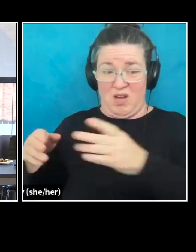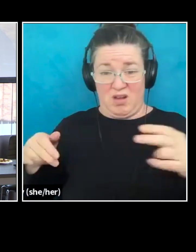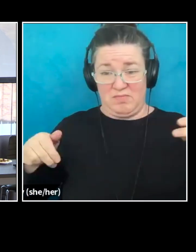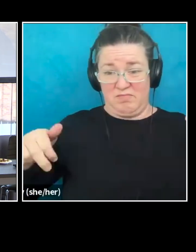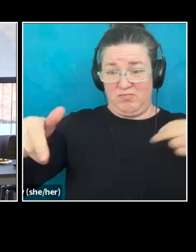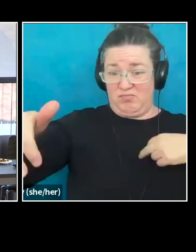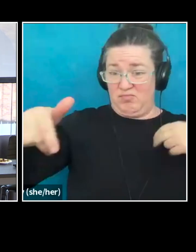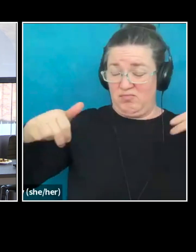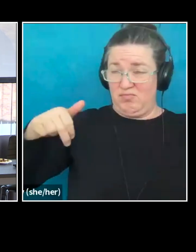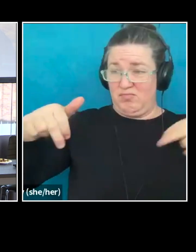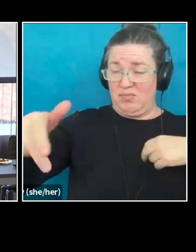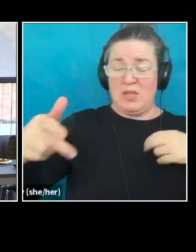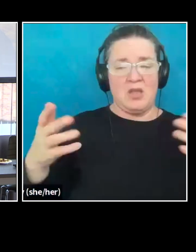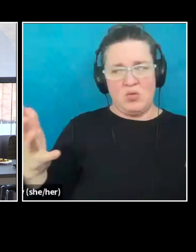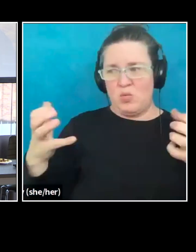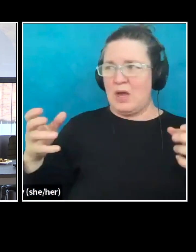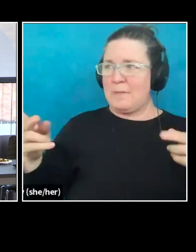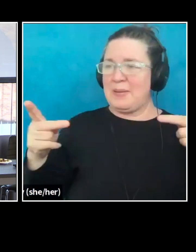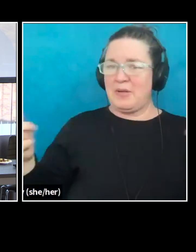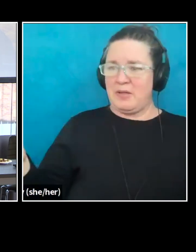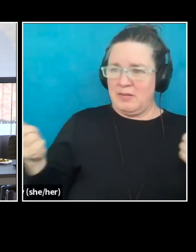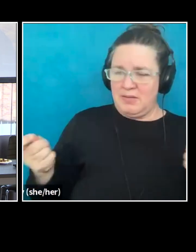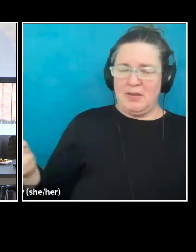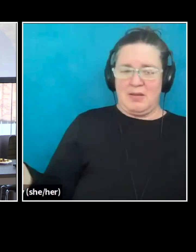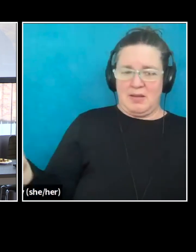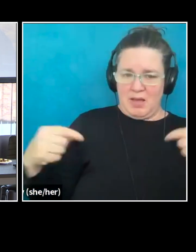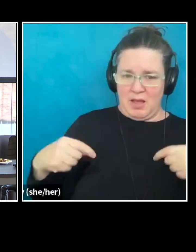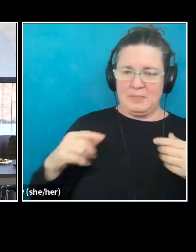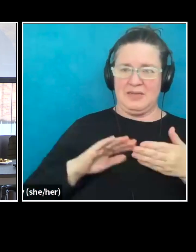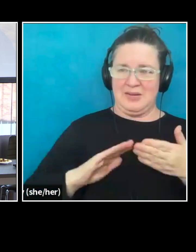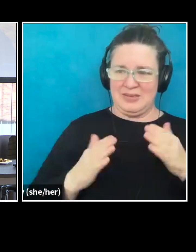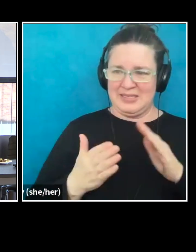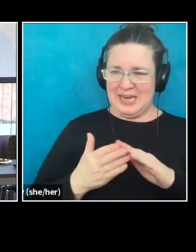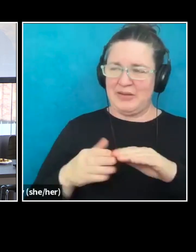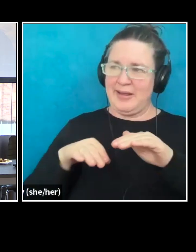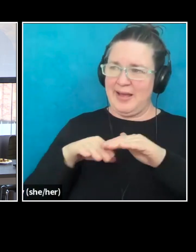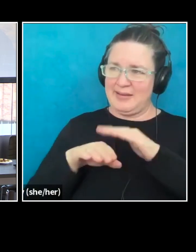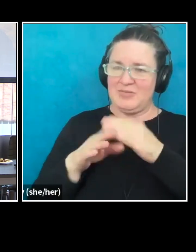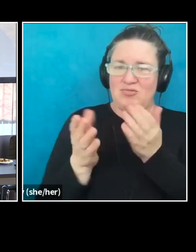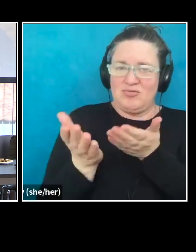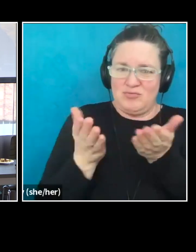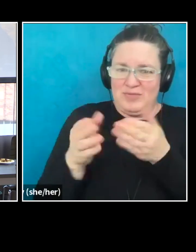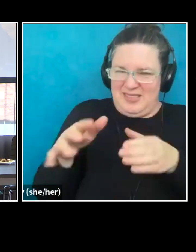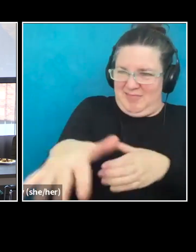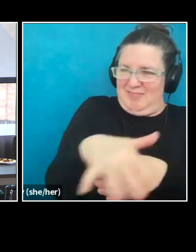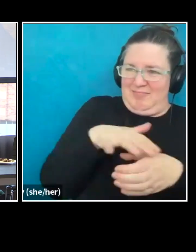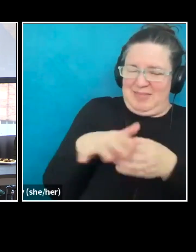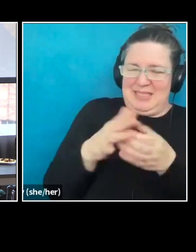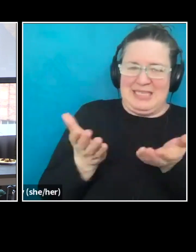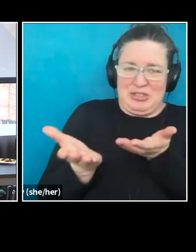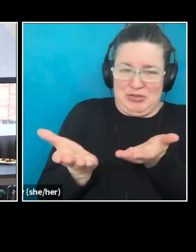downtown and access services downtown. Um, and so, you know, part of it is also, you know, where